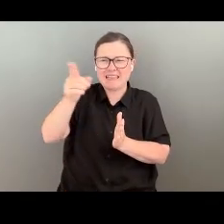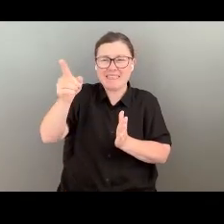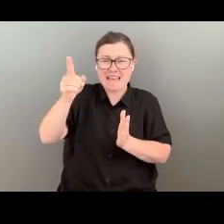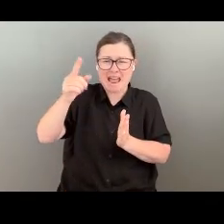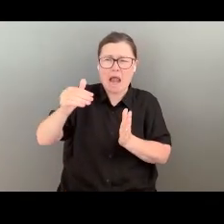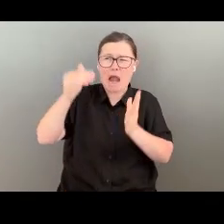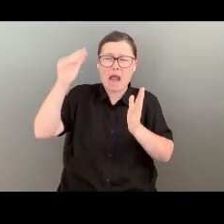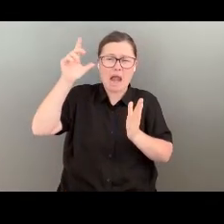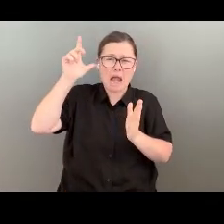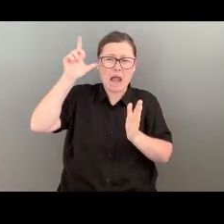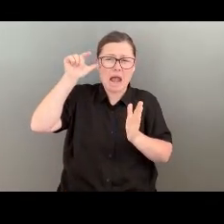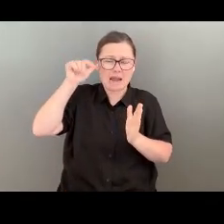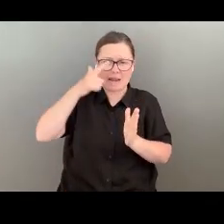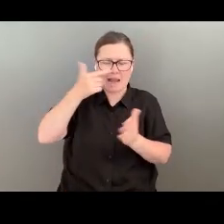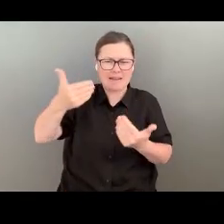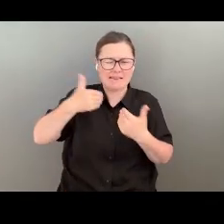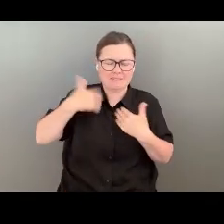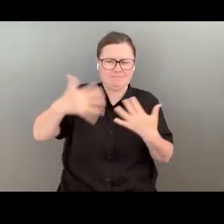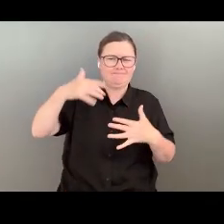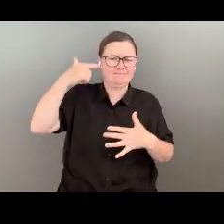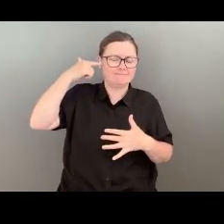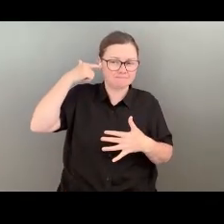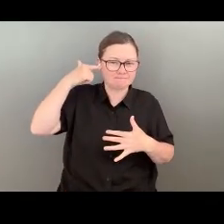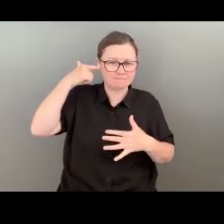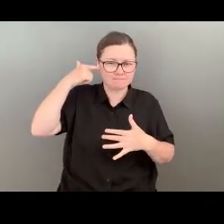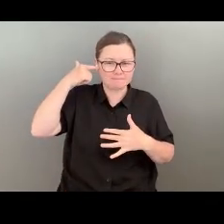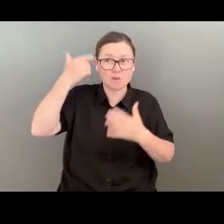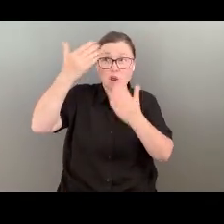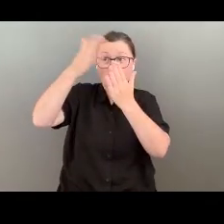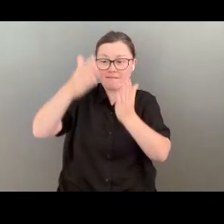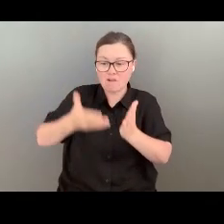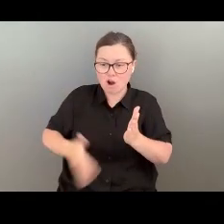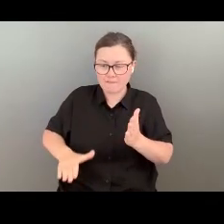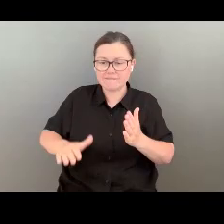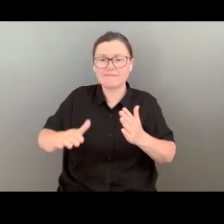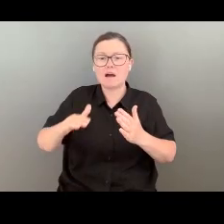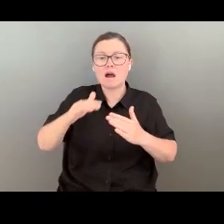the music, the live performances that I wanted to continue to attend. So next slide.